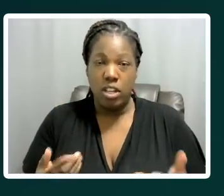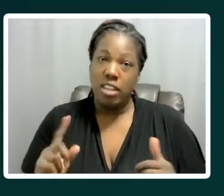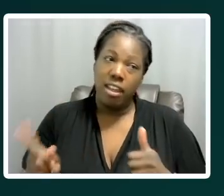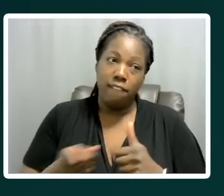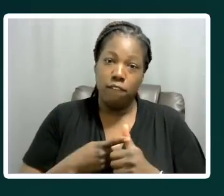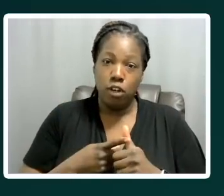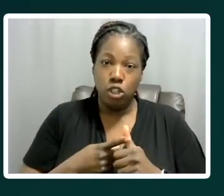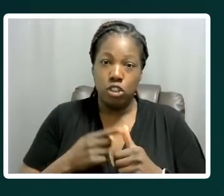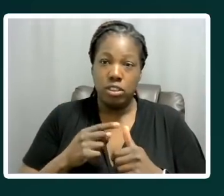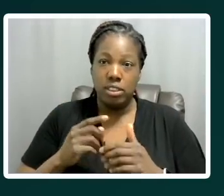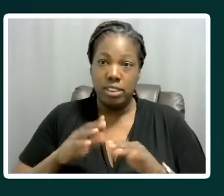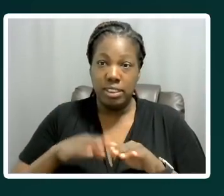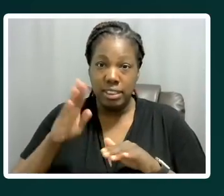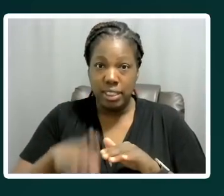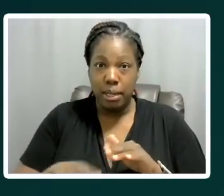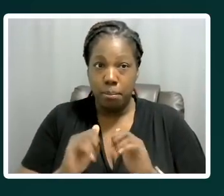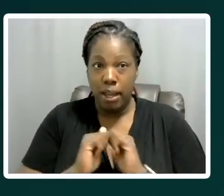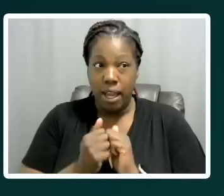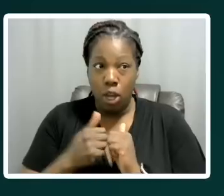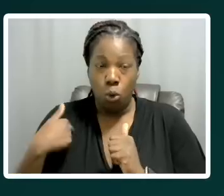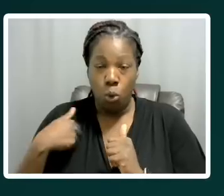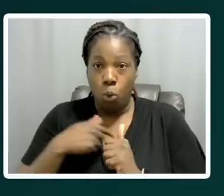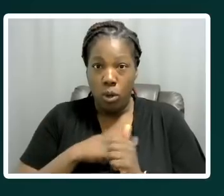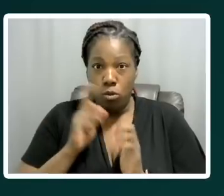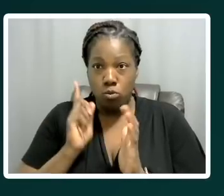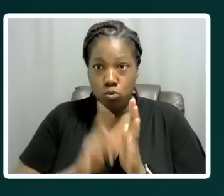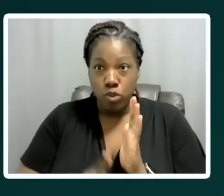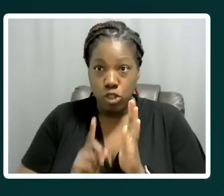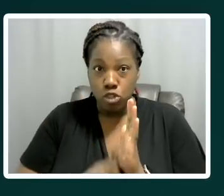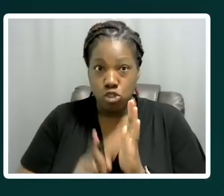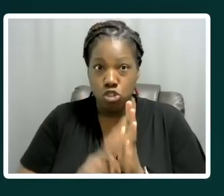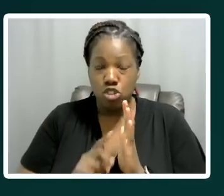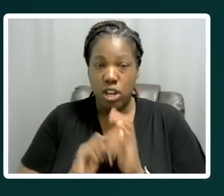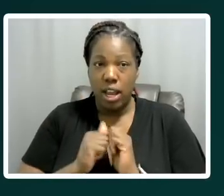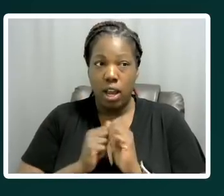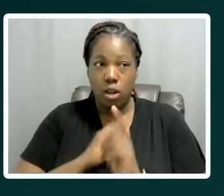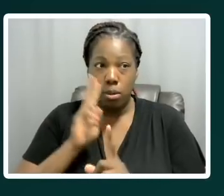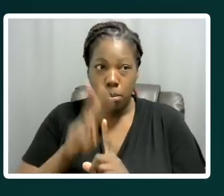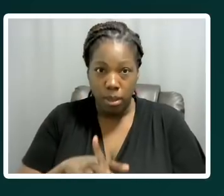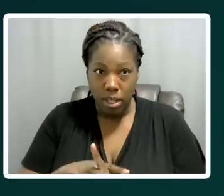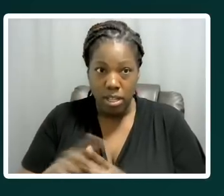of how we really do research and how that, sort of, applies to our first round of prototyping. A